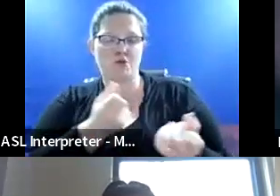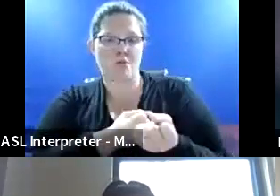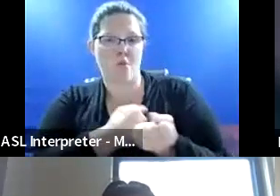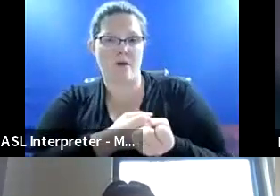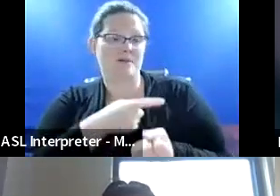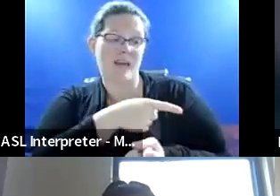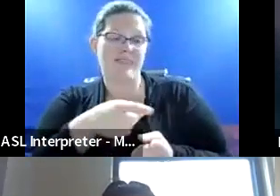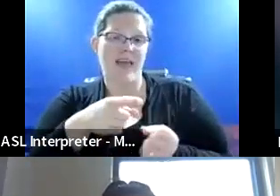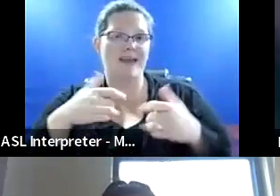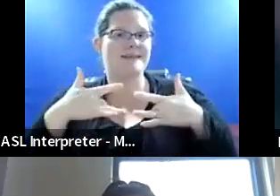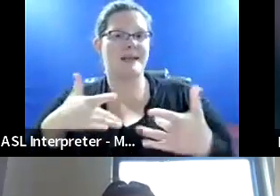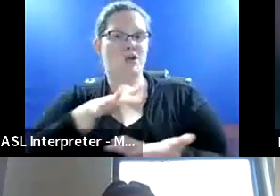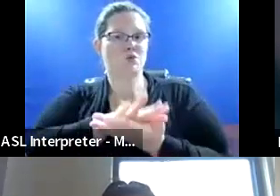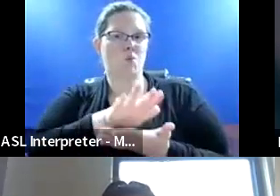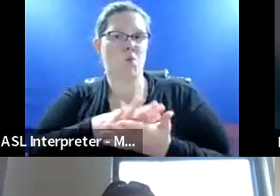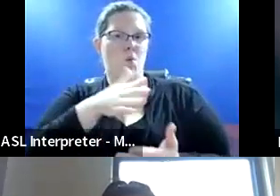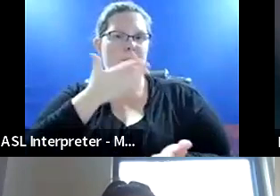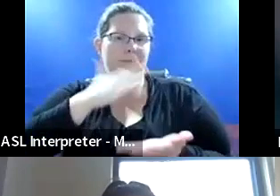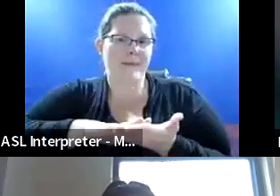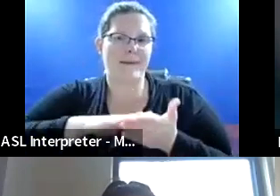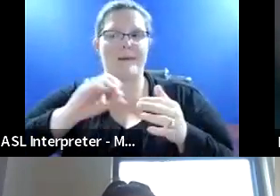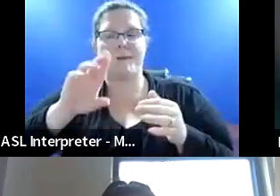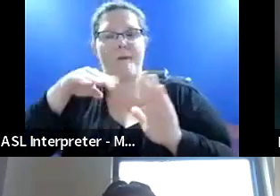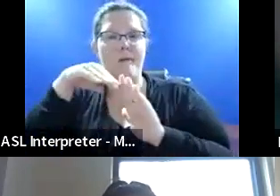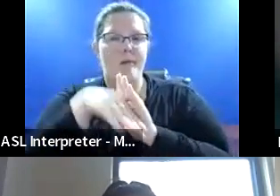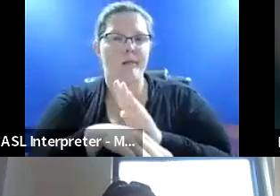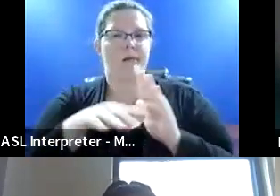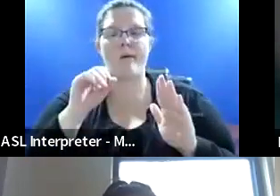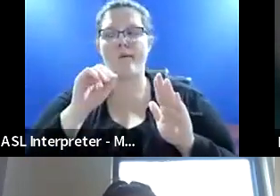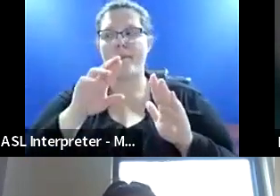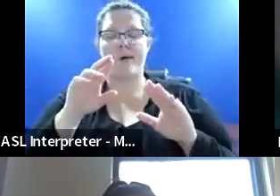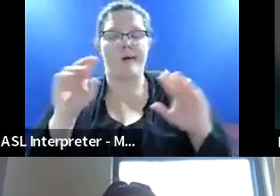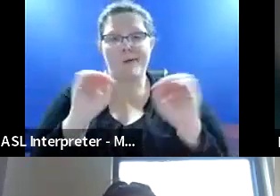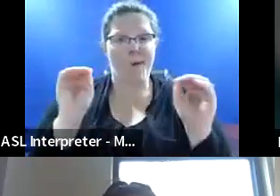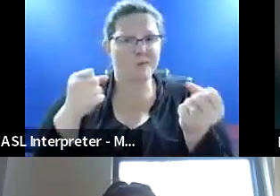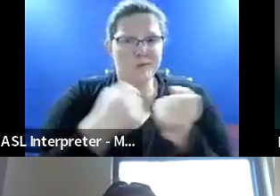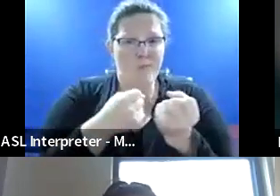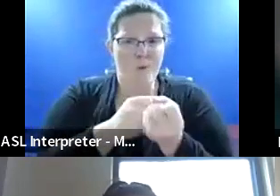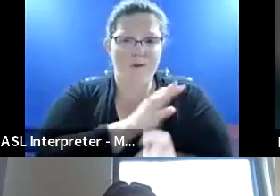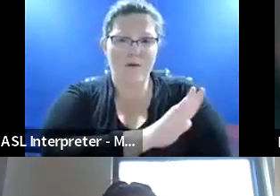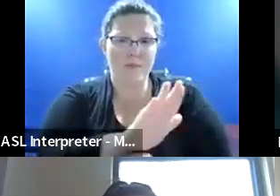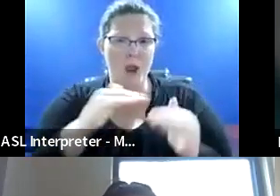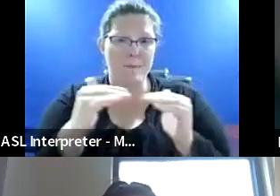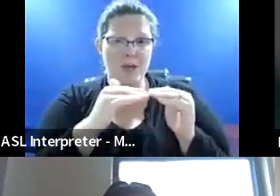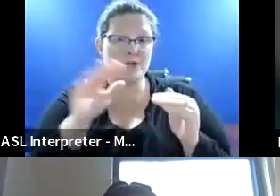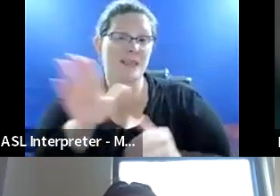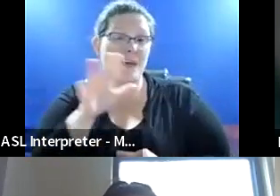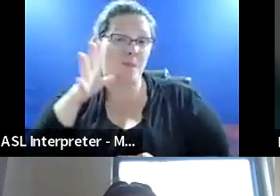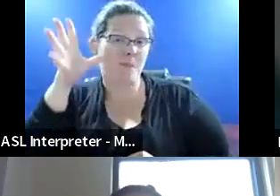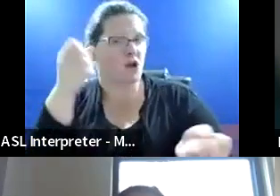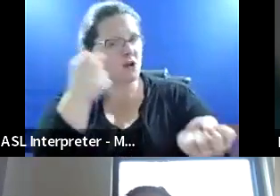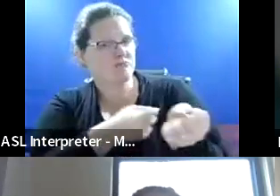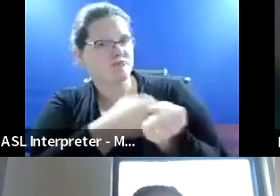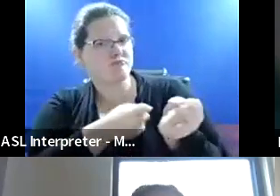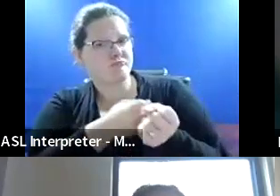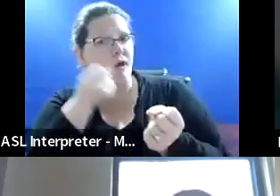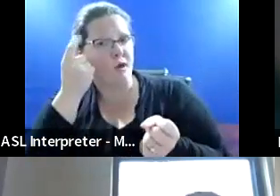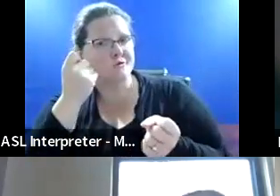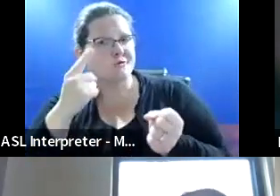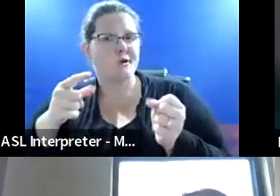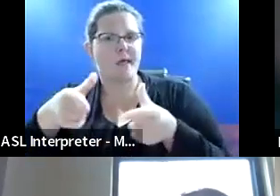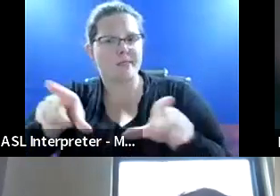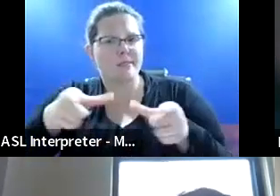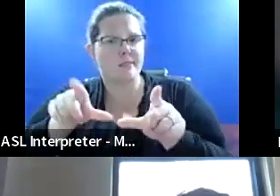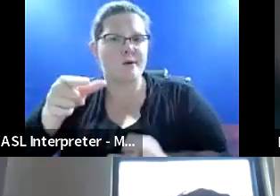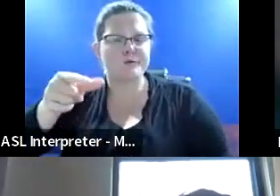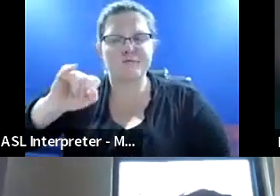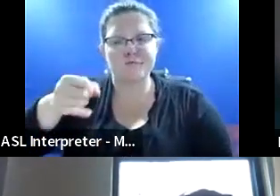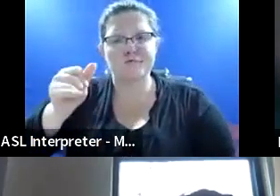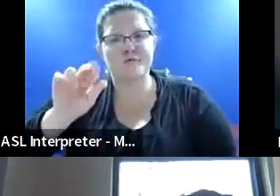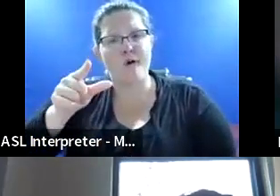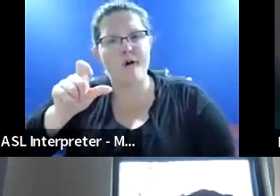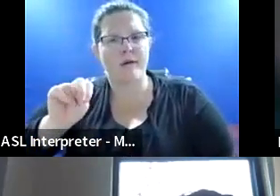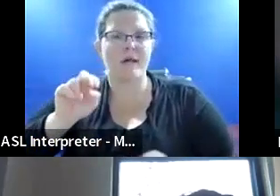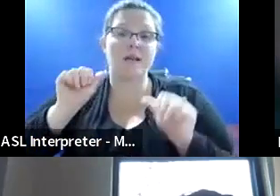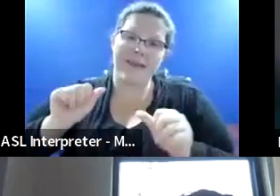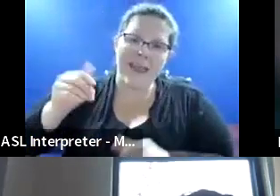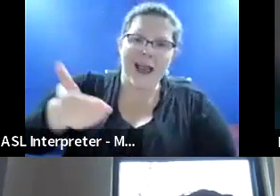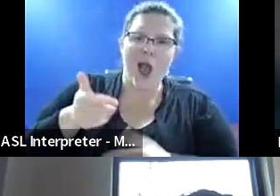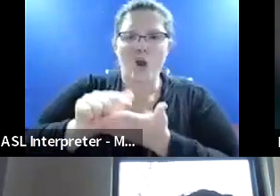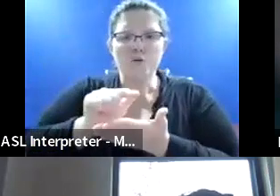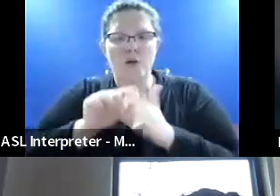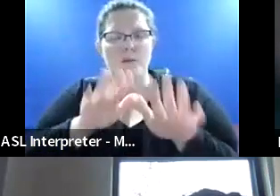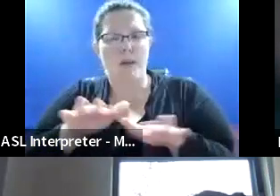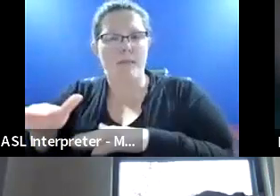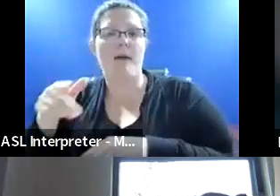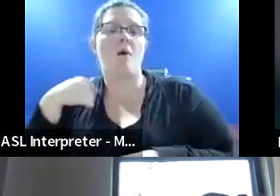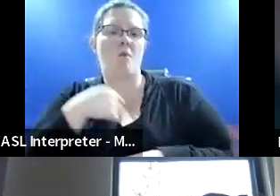WE LOOKED FURTHER AND INTERVIEWED FAMILIES AT THE LOCAL LEVEL AND FOUND OUT THAT A LOT OF PARENTS WITH KIDS WITH DISABILITIES WHO DIDN'T HAVE A GOOD EXPERIENCE IN SCHOOL THEMSELVES DIDN'T FEEL COMFORTABLE ADVOCATING ON THEIR BEHALF AT AN IEP MEETING TO GET THE SERVICES AND SUPPORTS THAT THEY NEEDED.